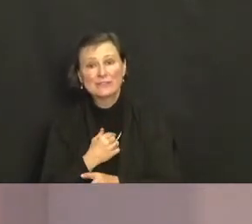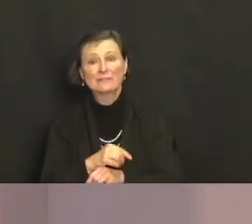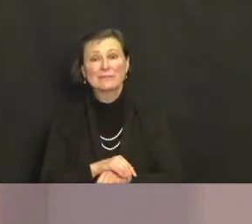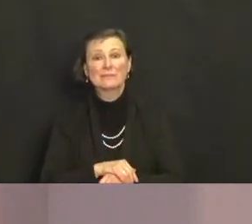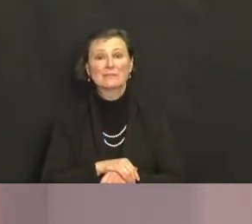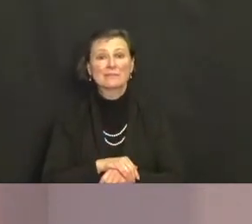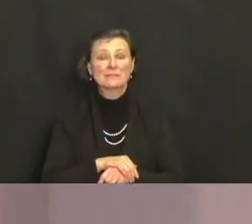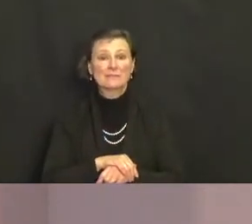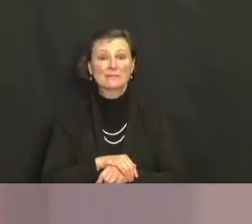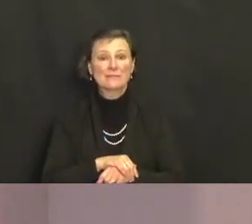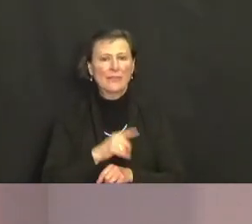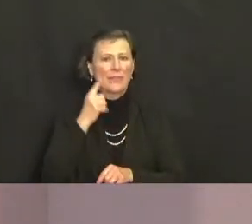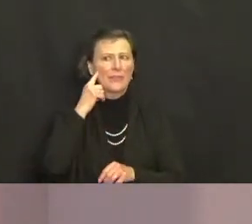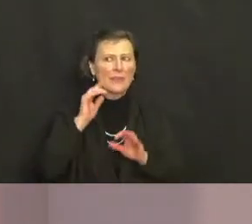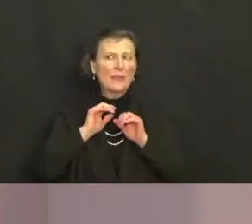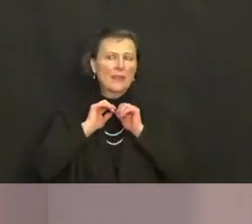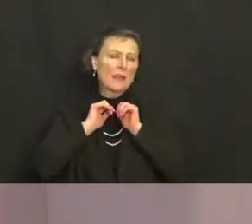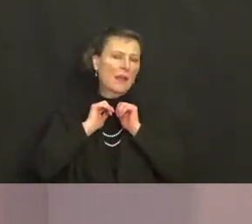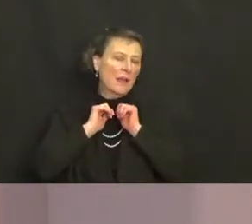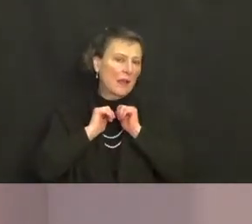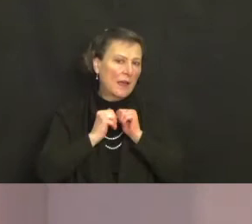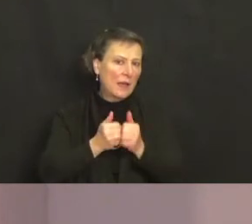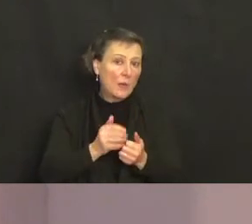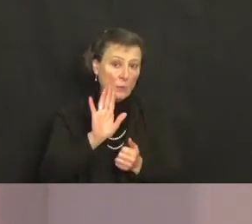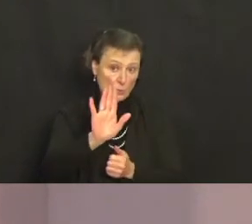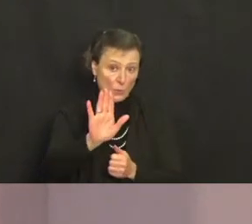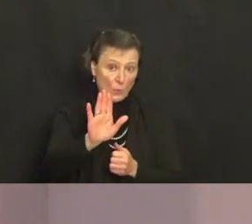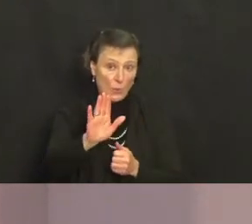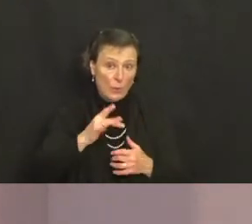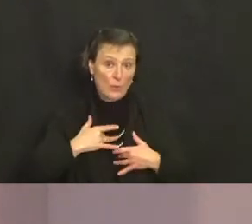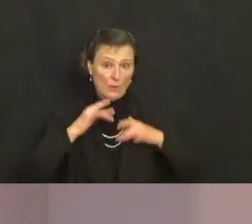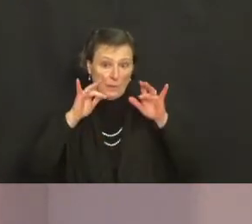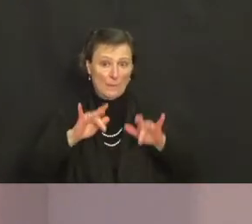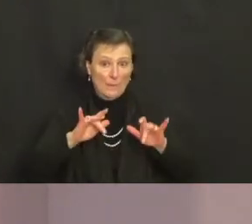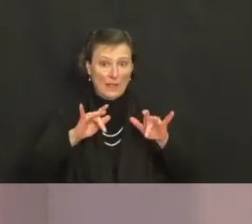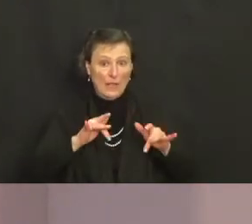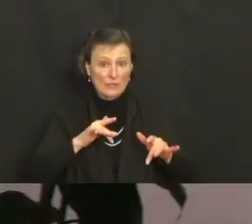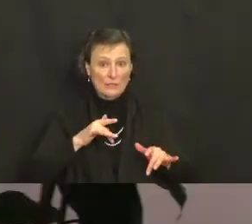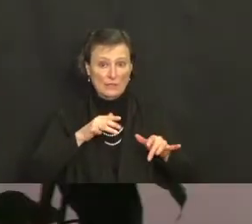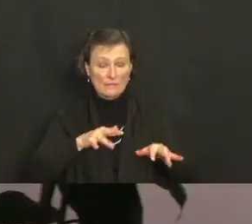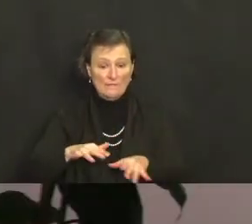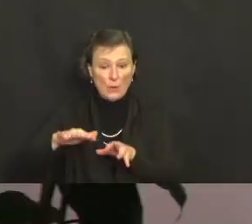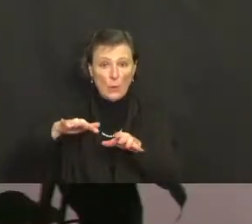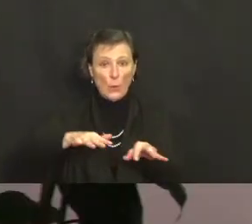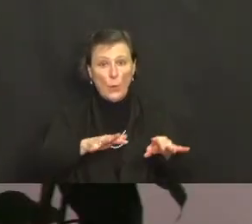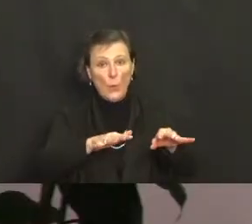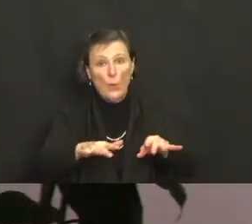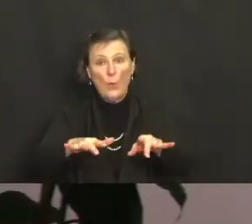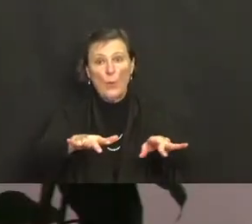Think of how your compassion will flow in this world.